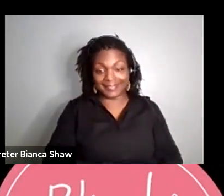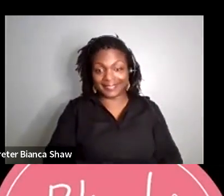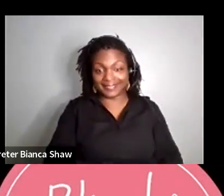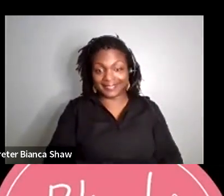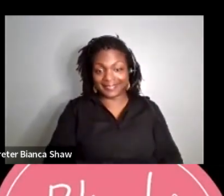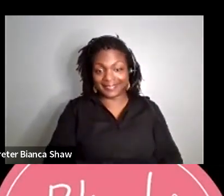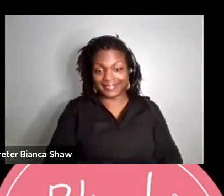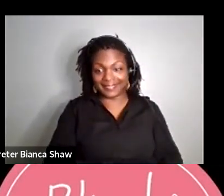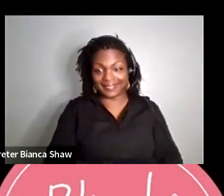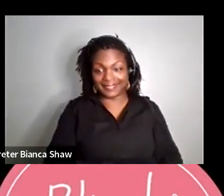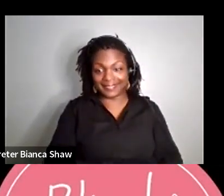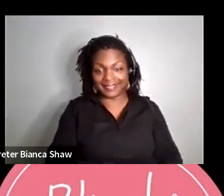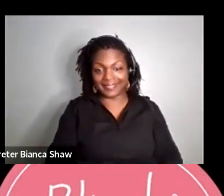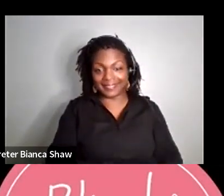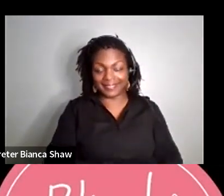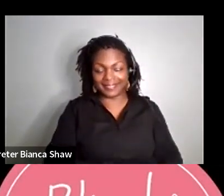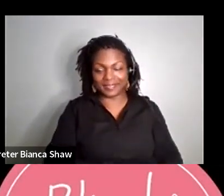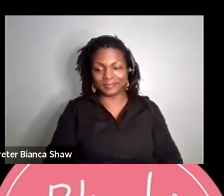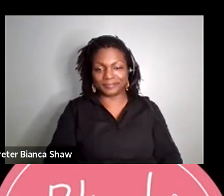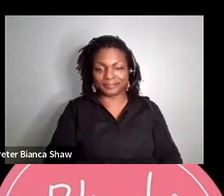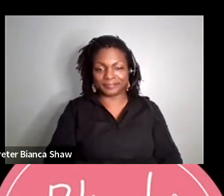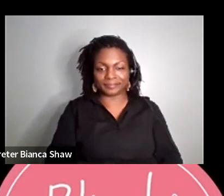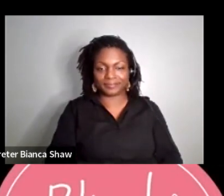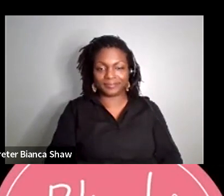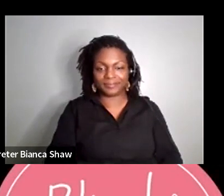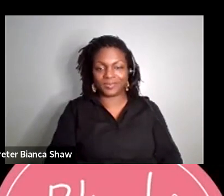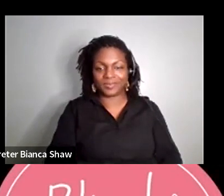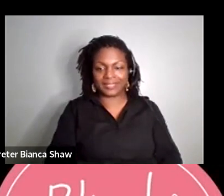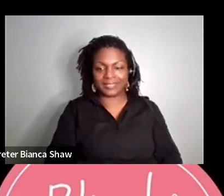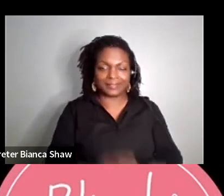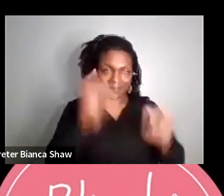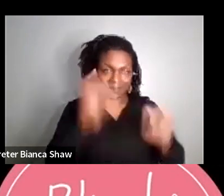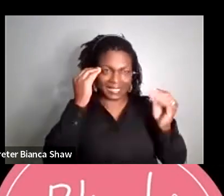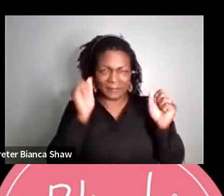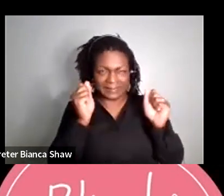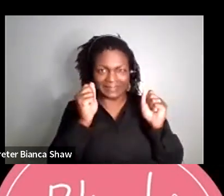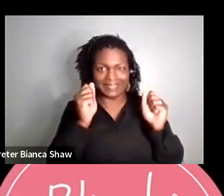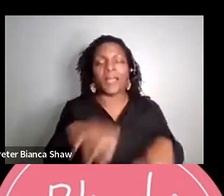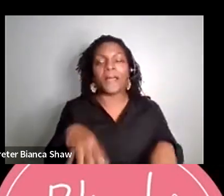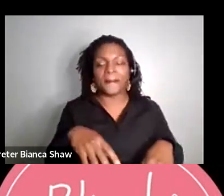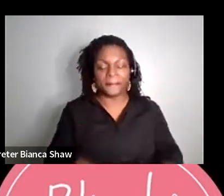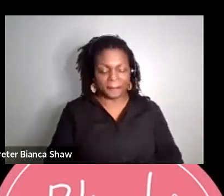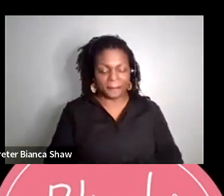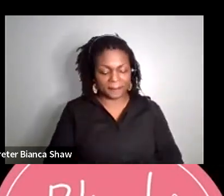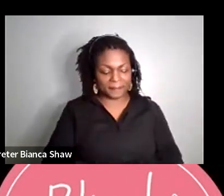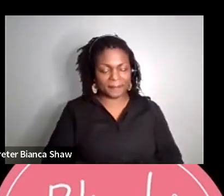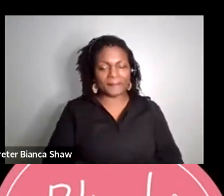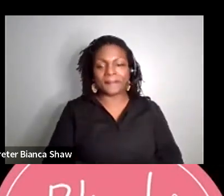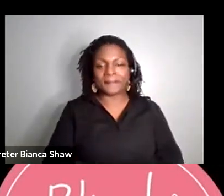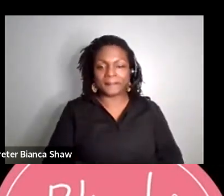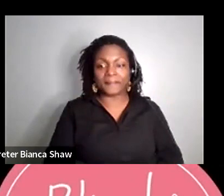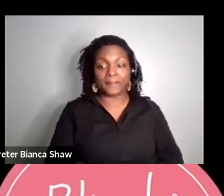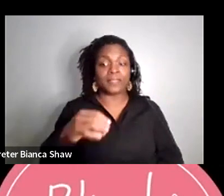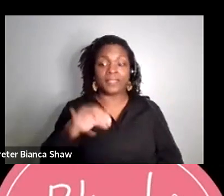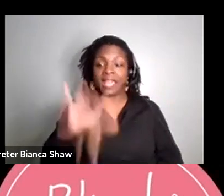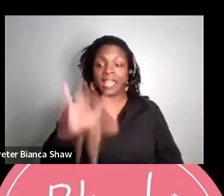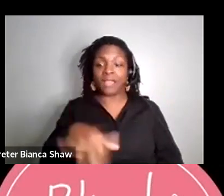It was, Those are Yeah. so I was A. It was. this was really good for me to go to.